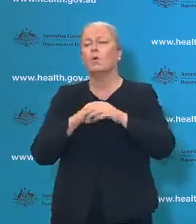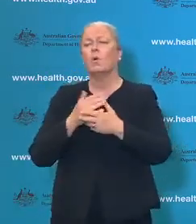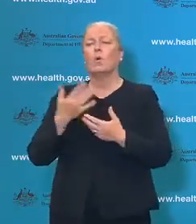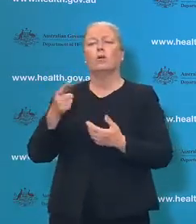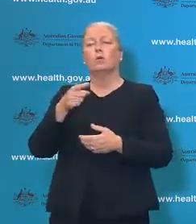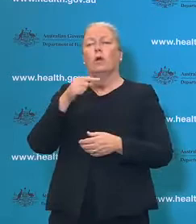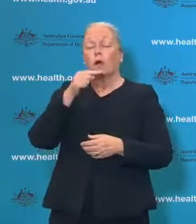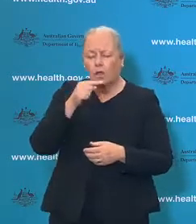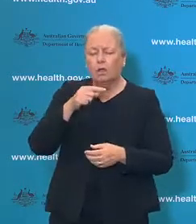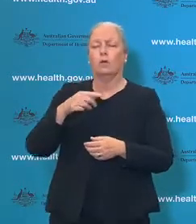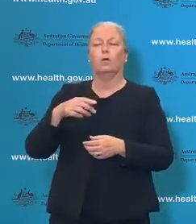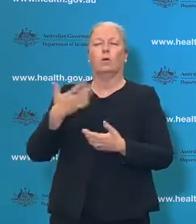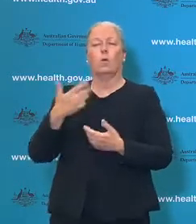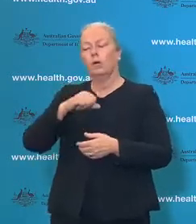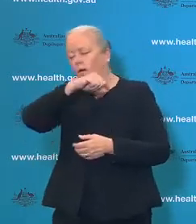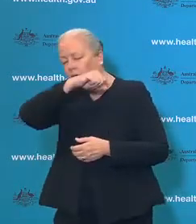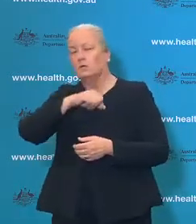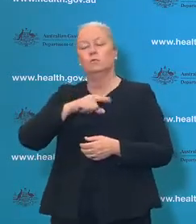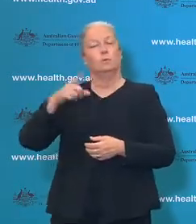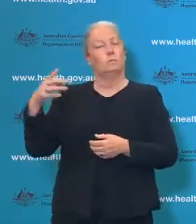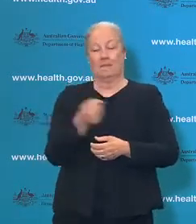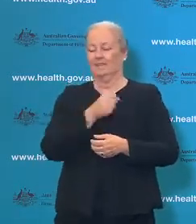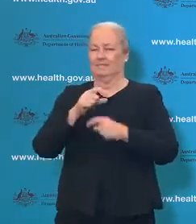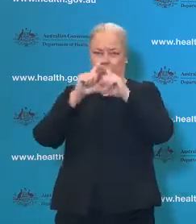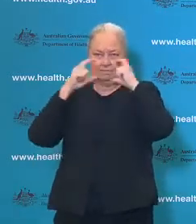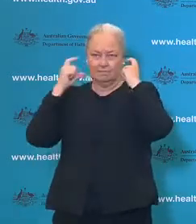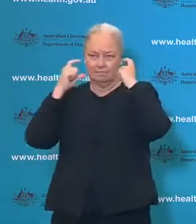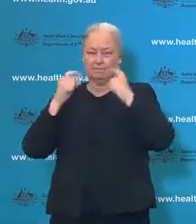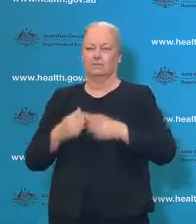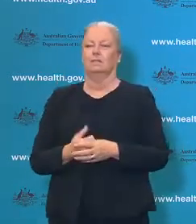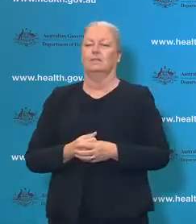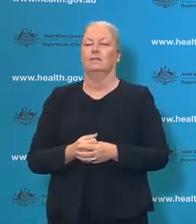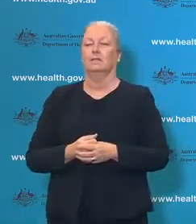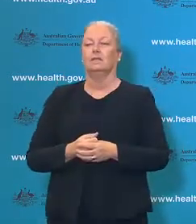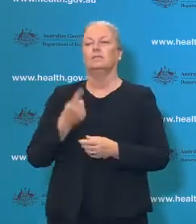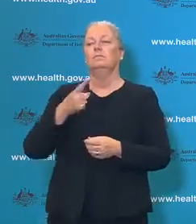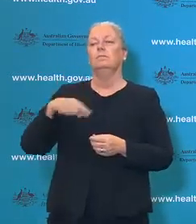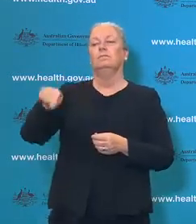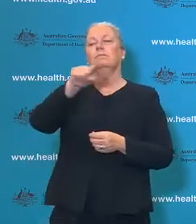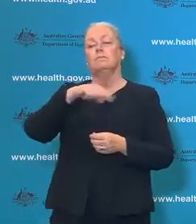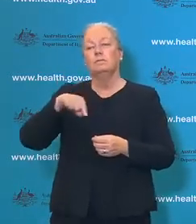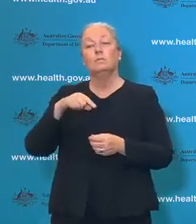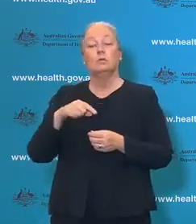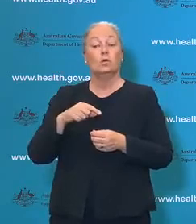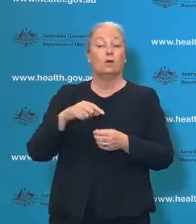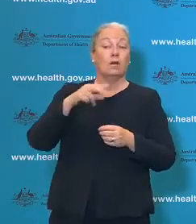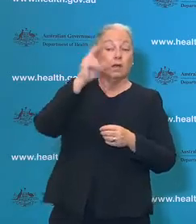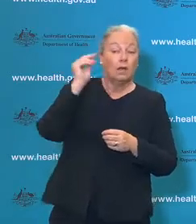physical distancing. Most importantly, no worker in aged care or home care should